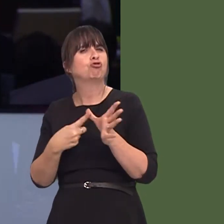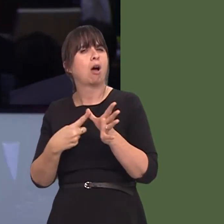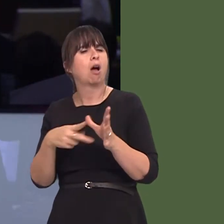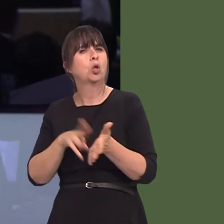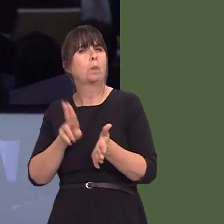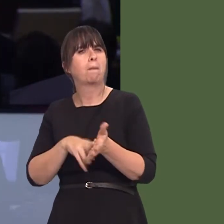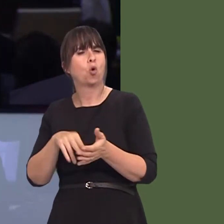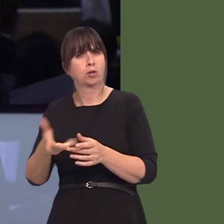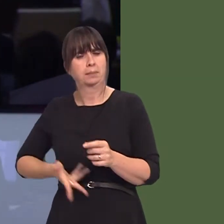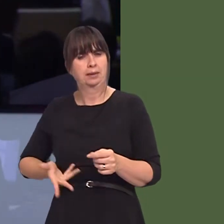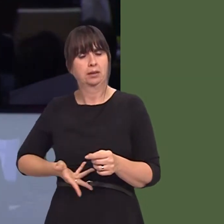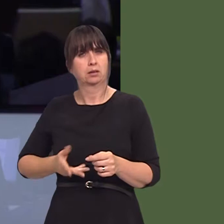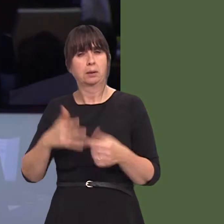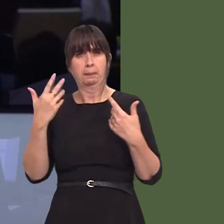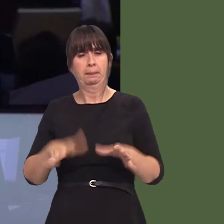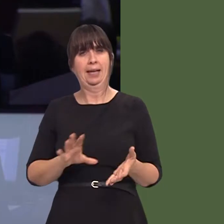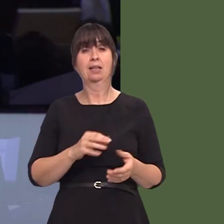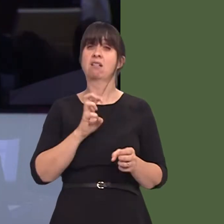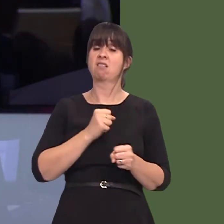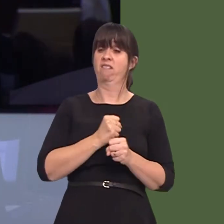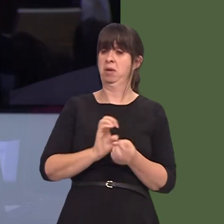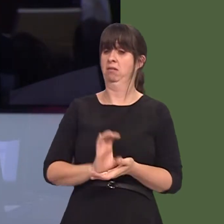Both companies have received grant aid from the Welsh Government.